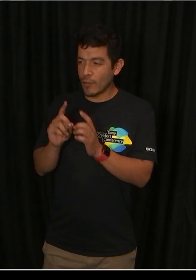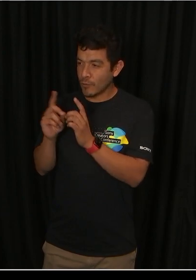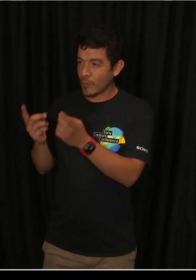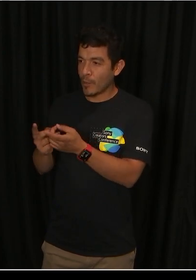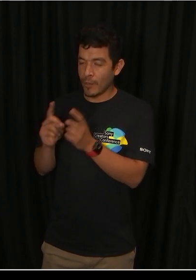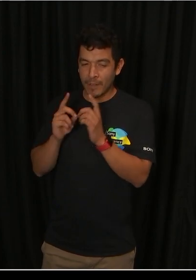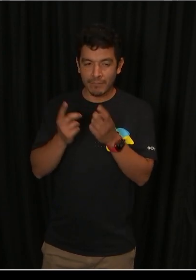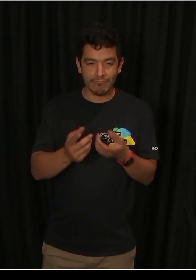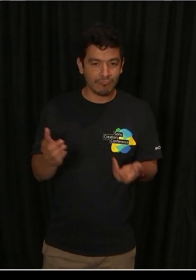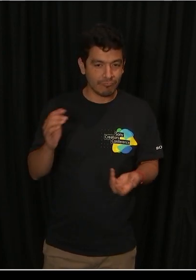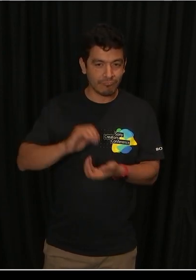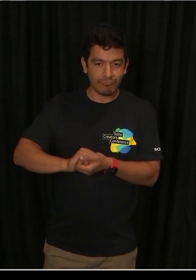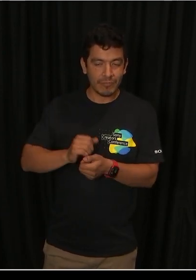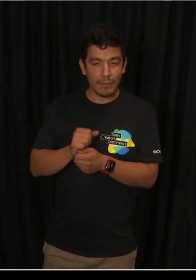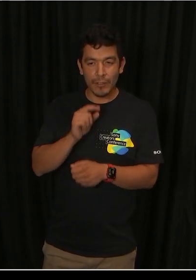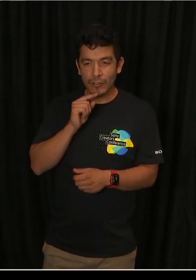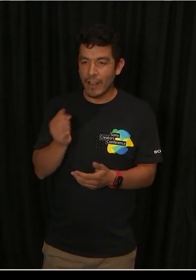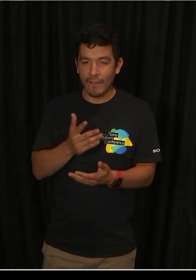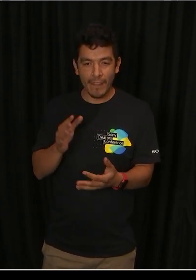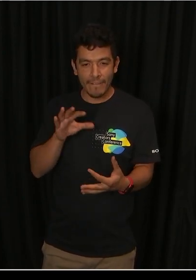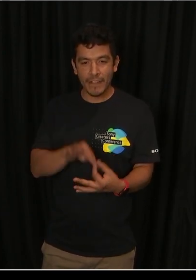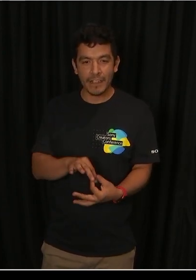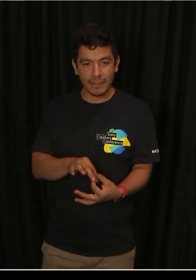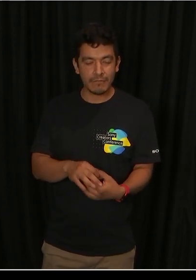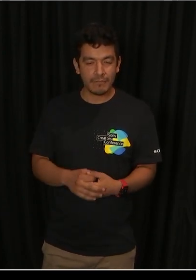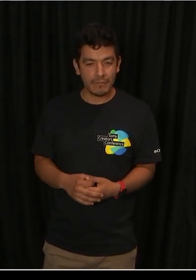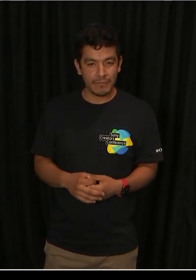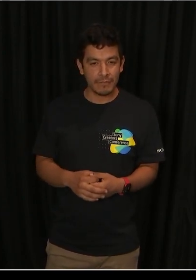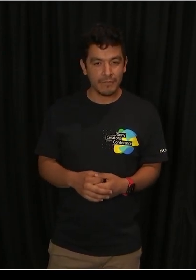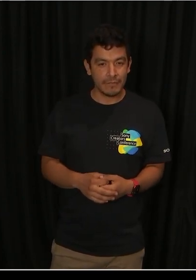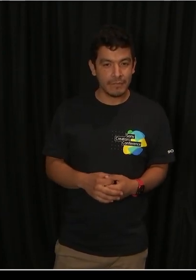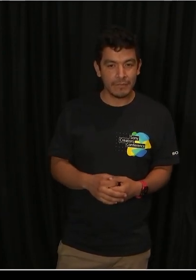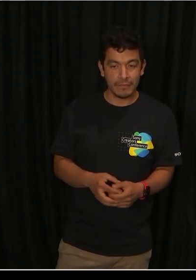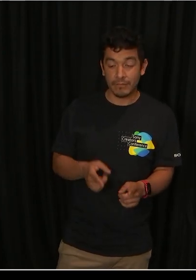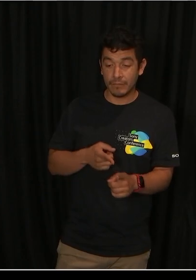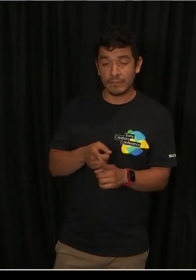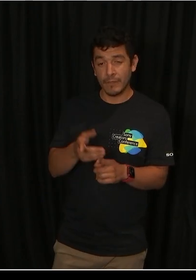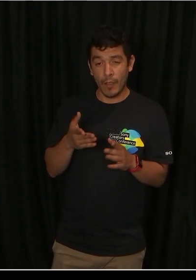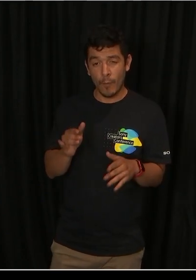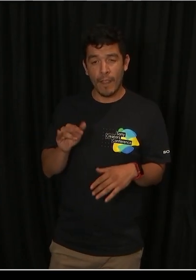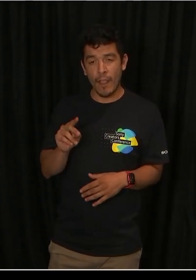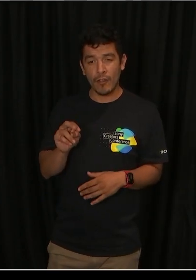and making sure that everything fits and gels nicely and particularly the way the renders come in.